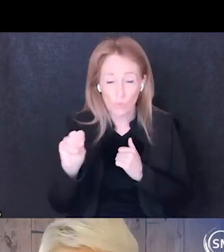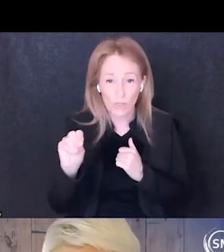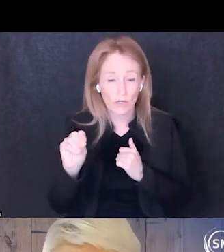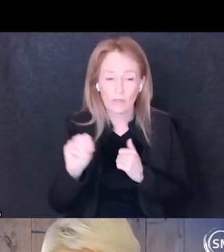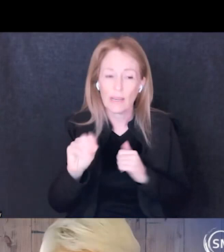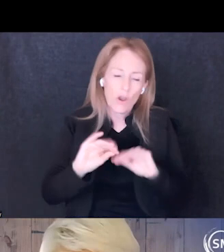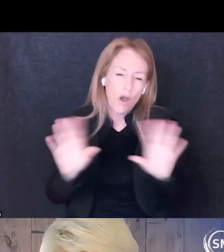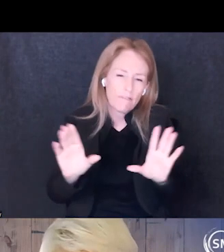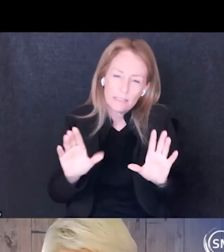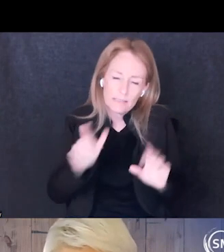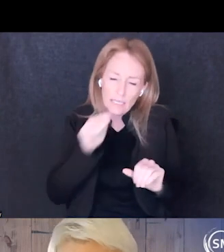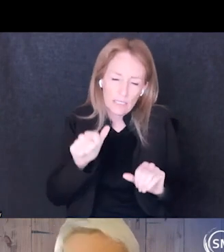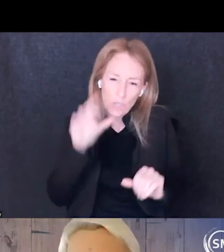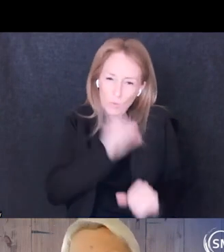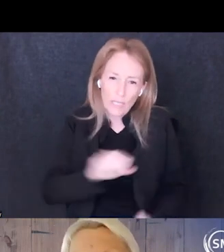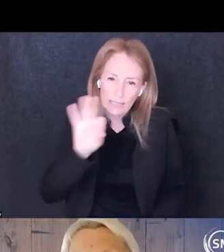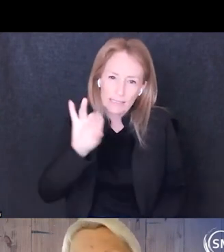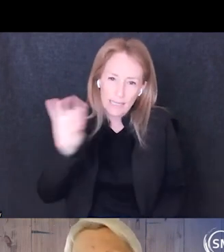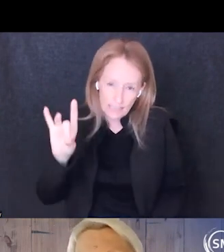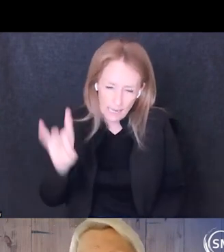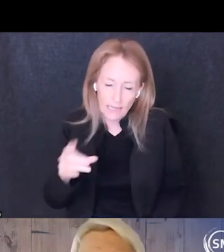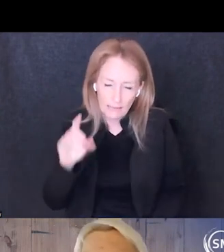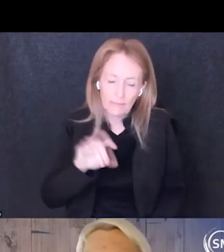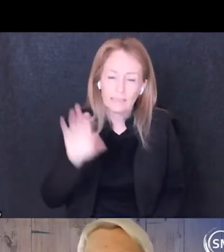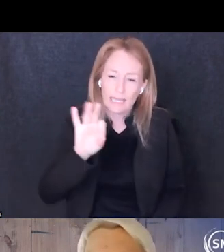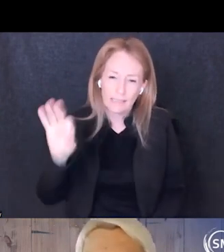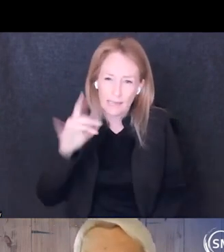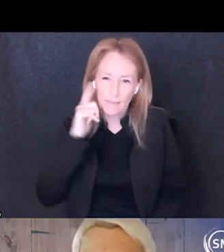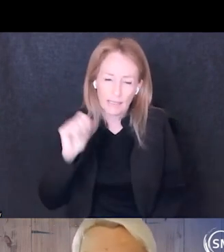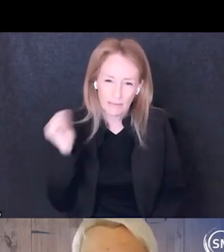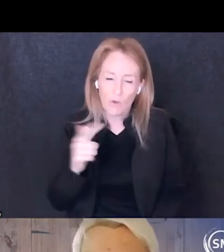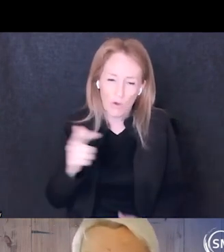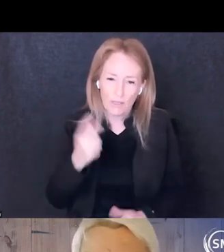DON'T GET 99 BECAUSE THEN EVERYONE WOULD GET IT RIGHT. GIVE US YOUR BEST GUESS.